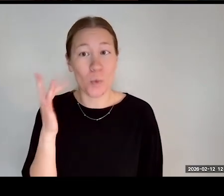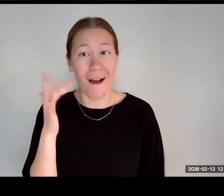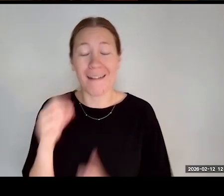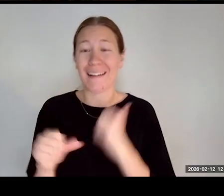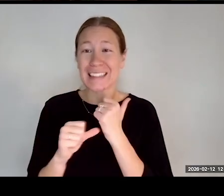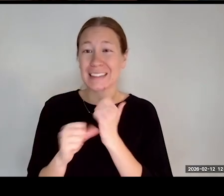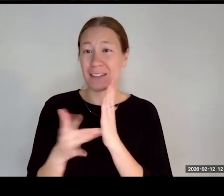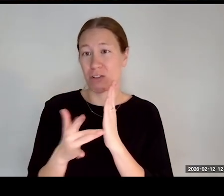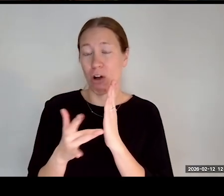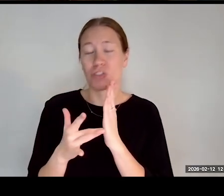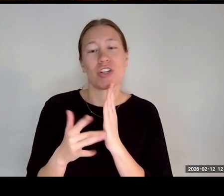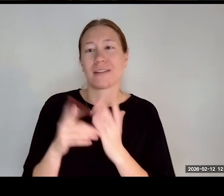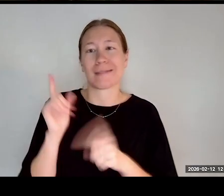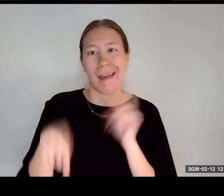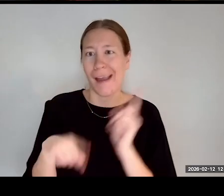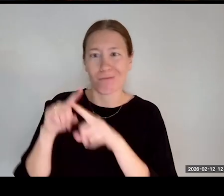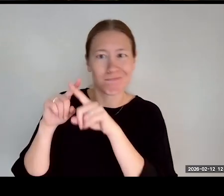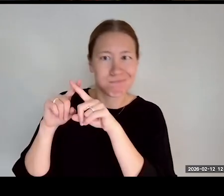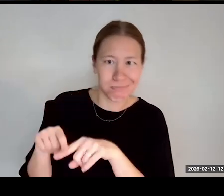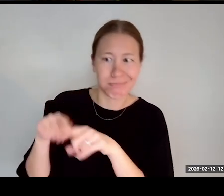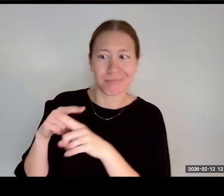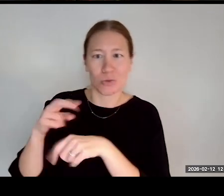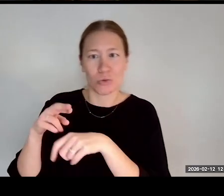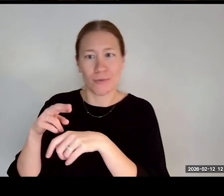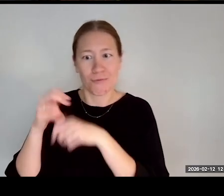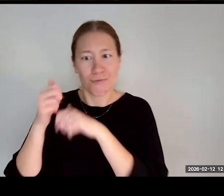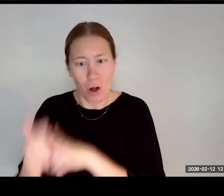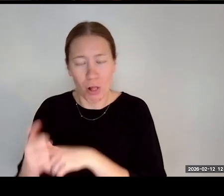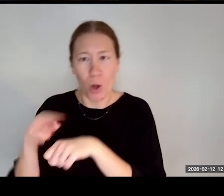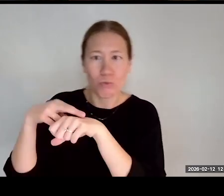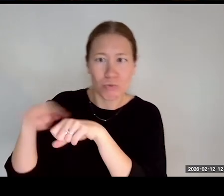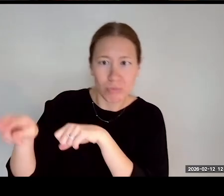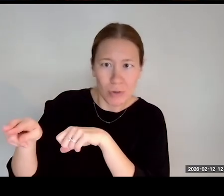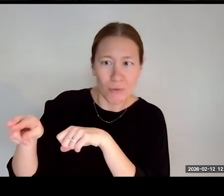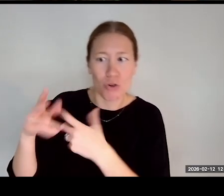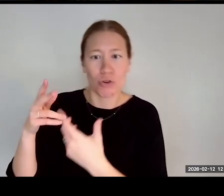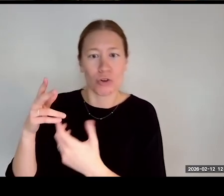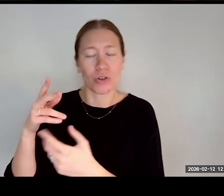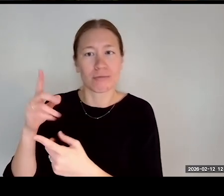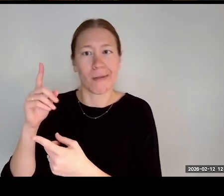doesn't reliably reference things that are labeled as titles or subtitles, especially in the document body.